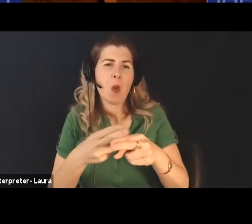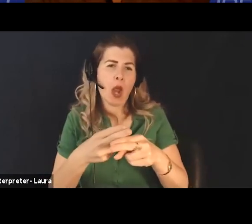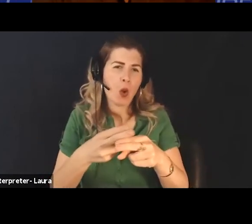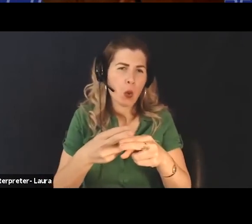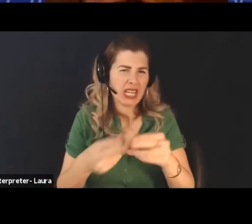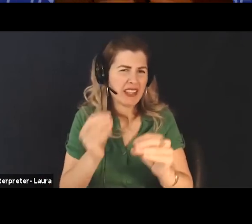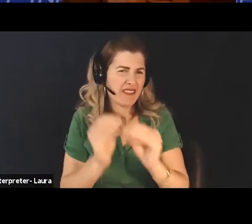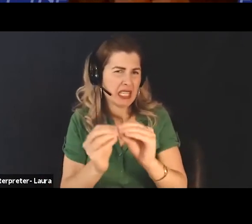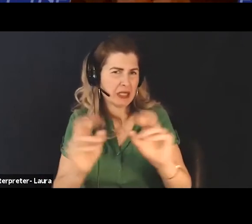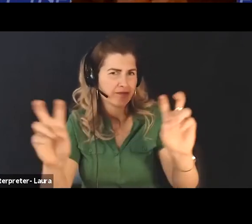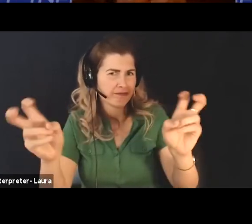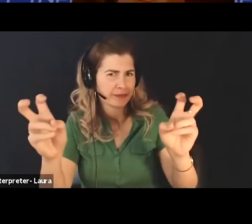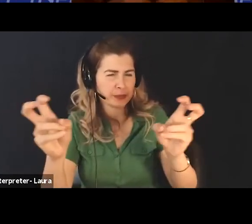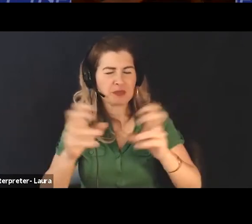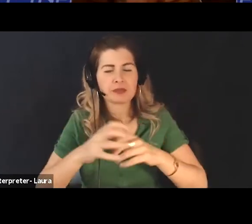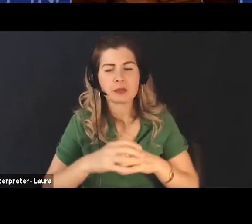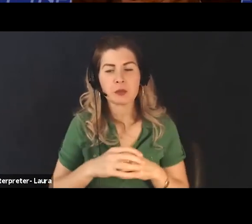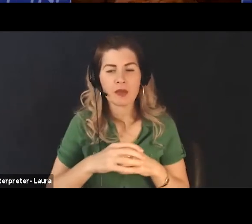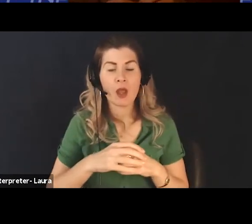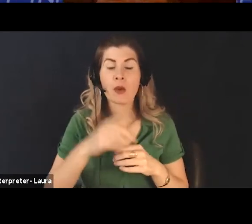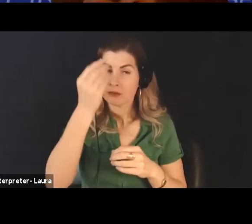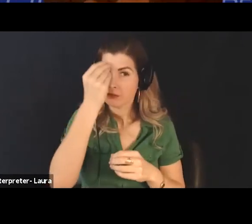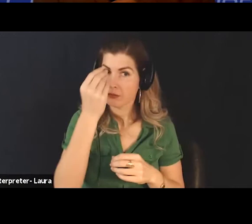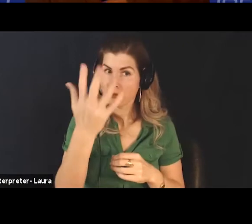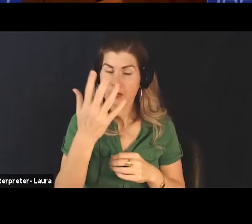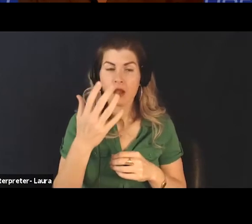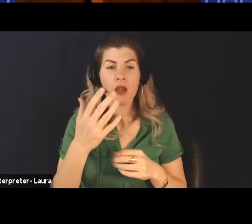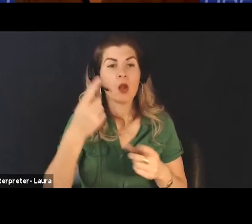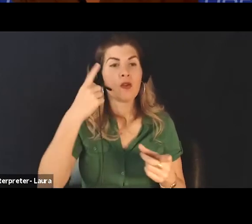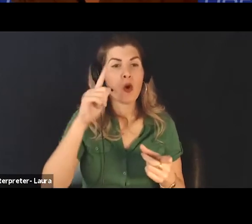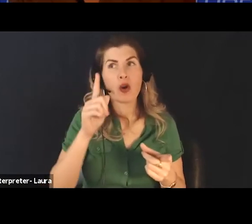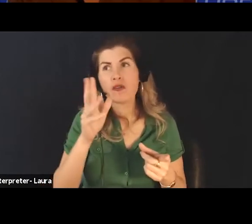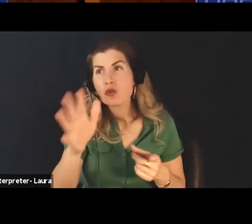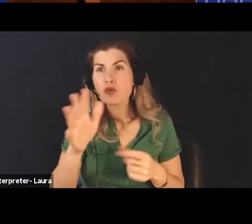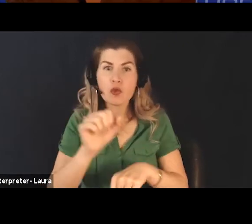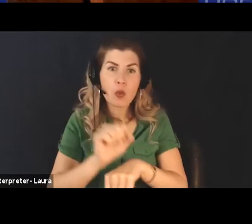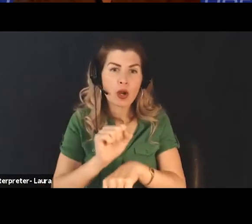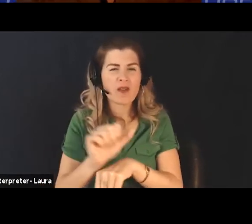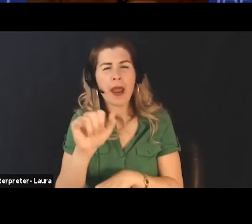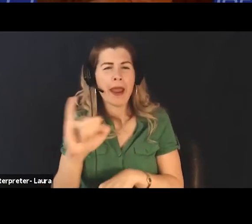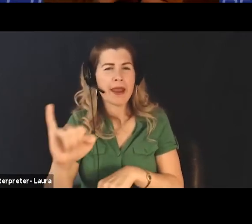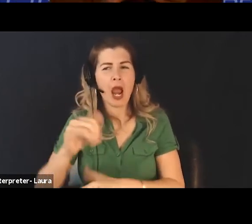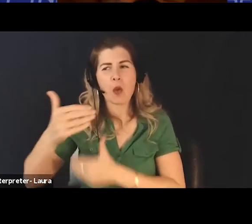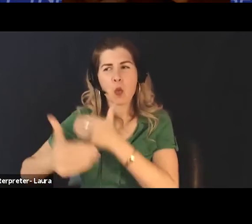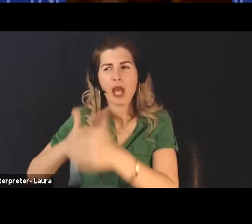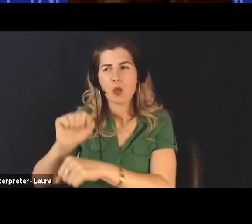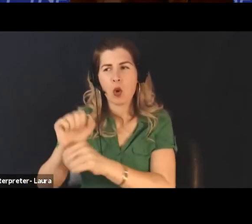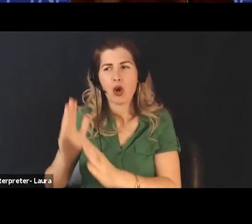I want to argue that for a future of work with good conditions for AI data processing workers, we need to invest the most basic resources